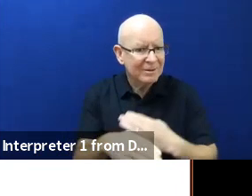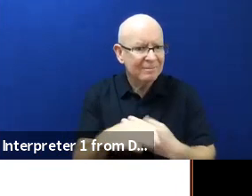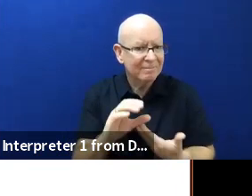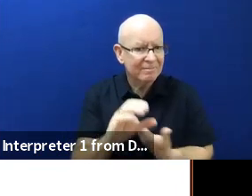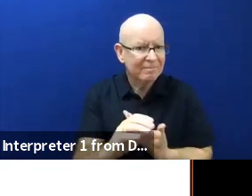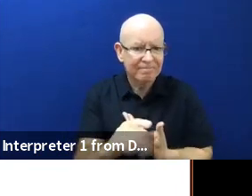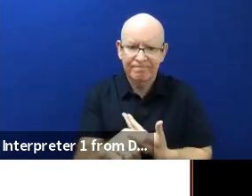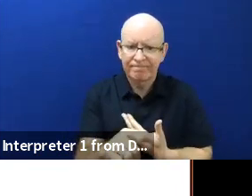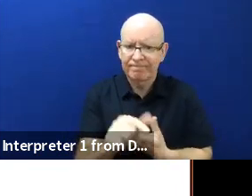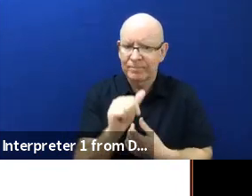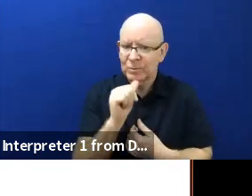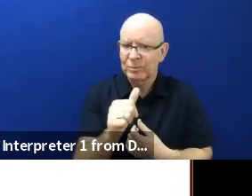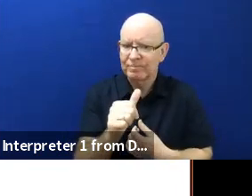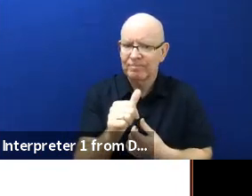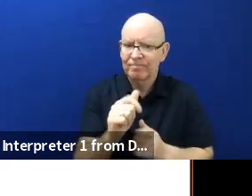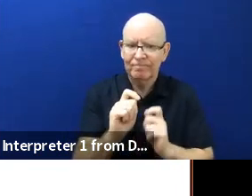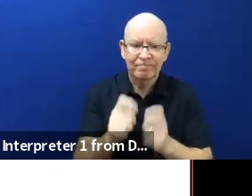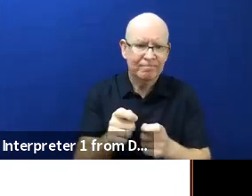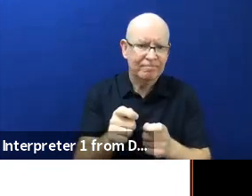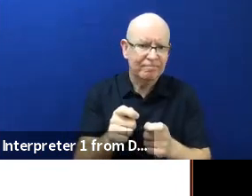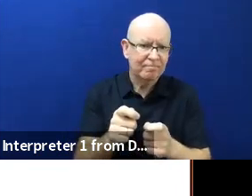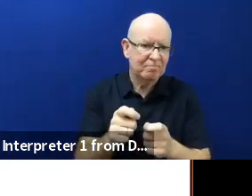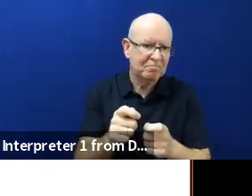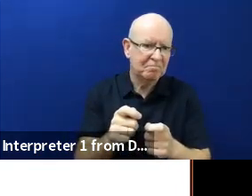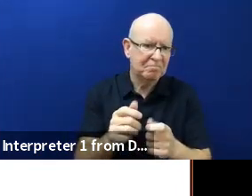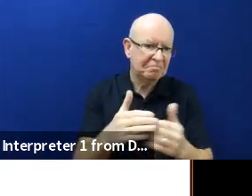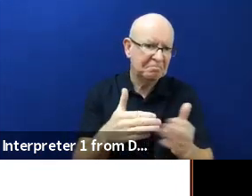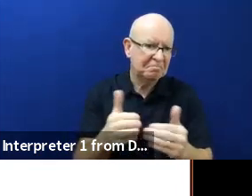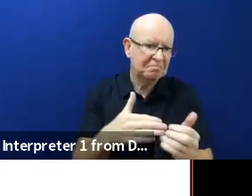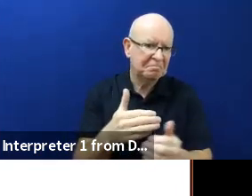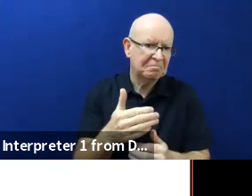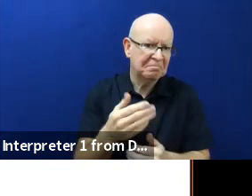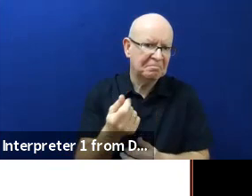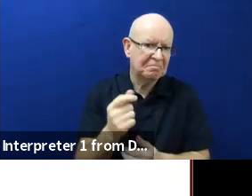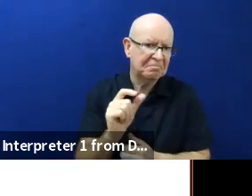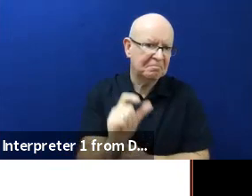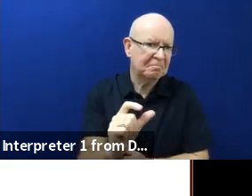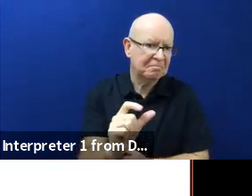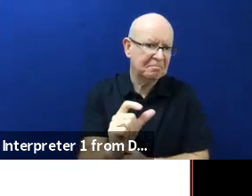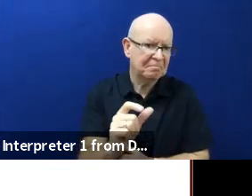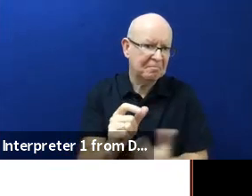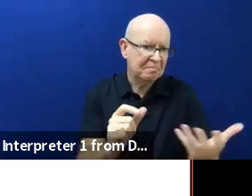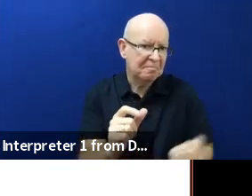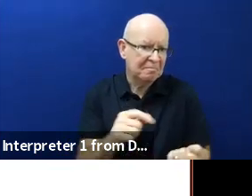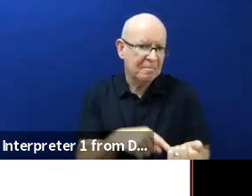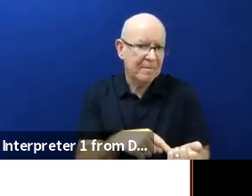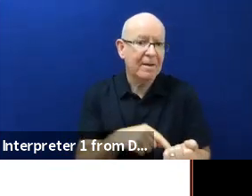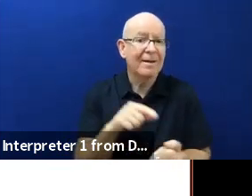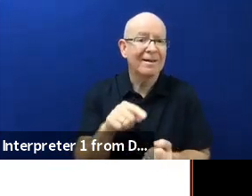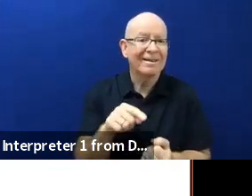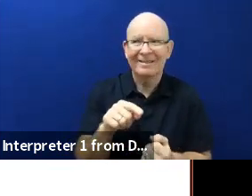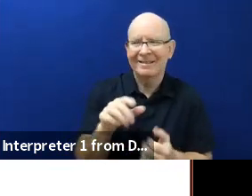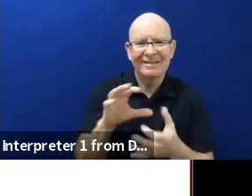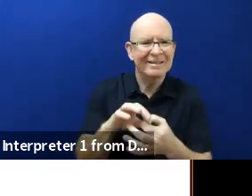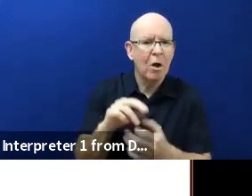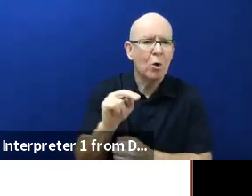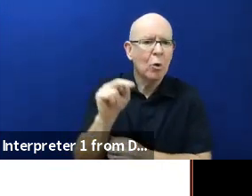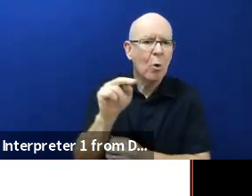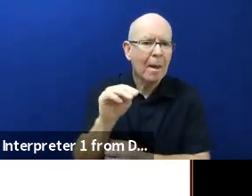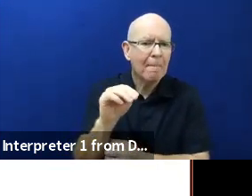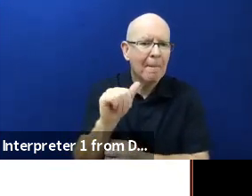that therefore took into account the income of the household, with other benefits that for certain